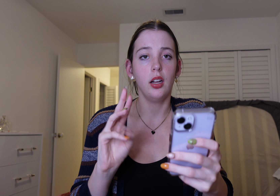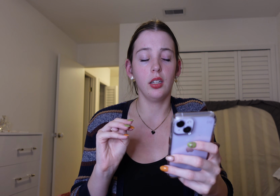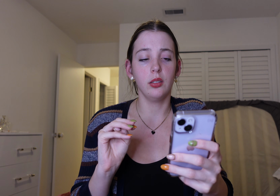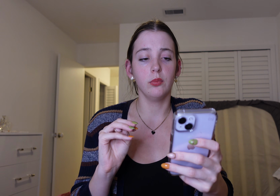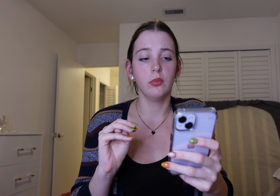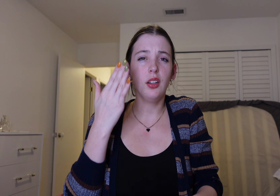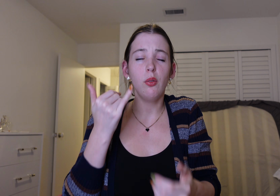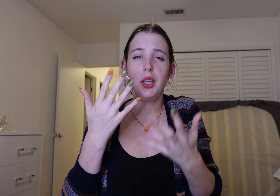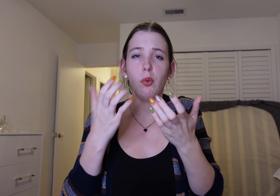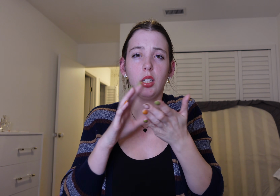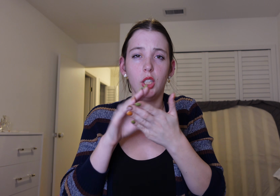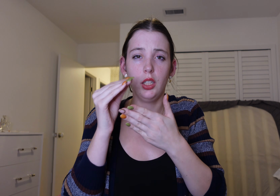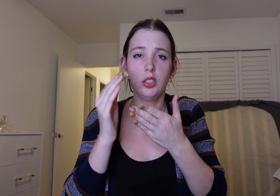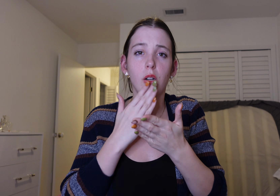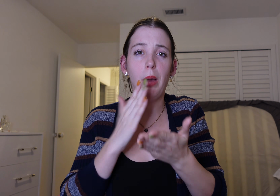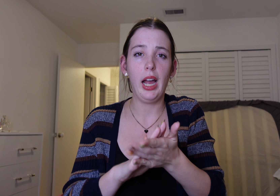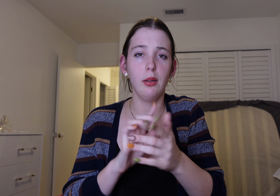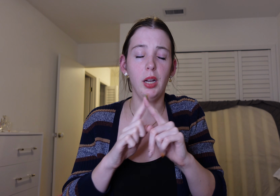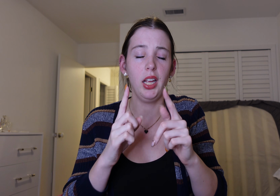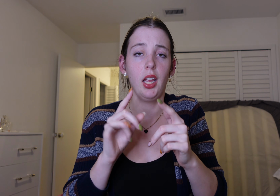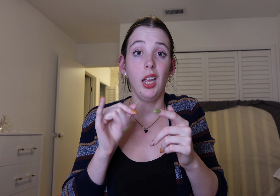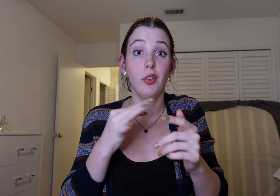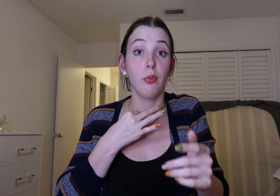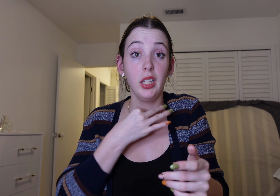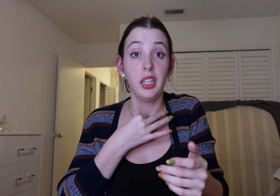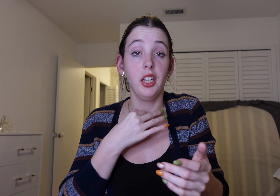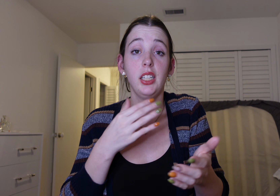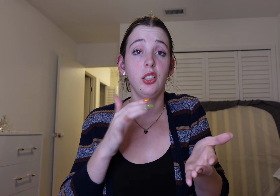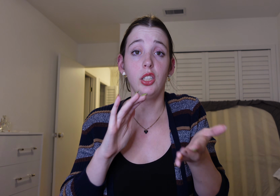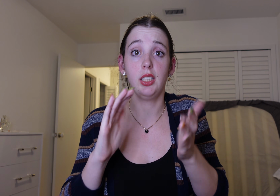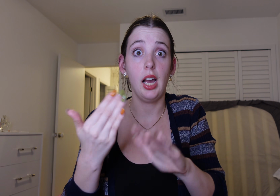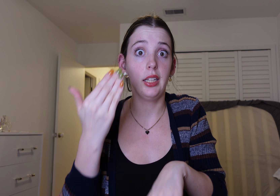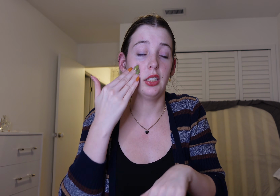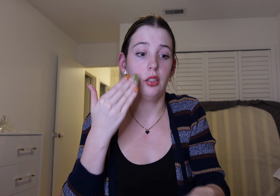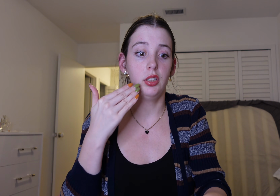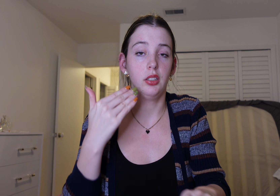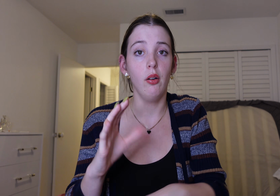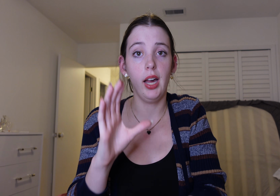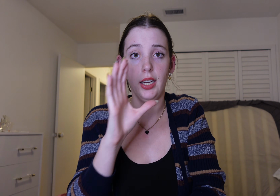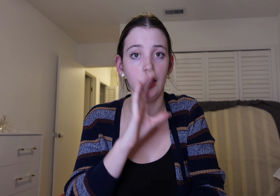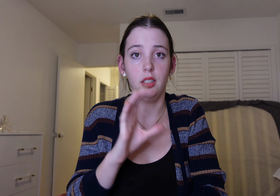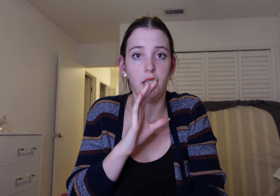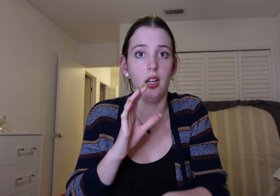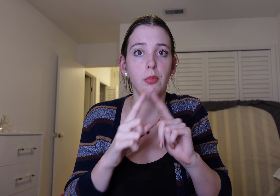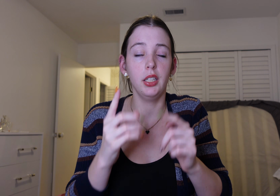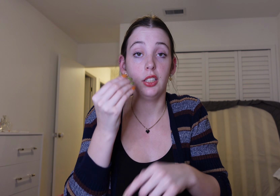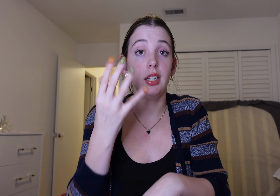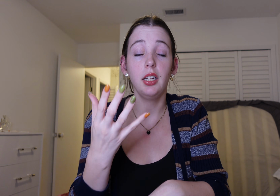um, I don't know why you want to learn so bad, but If you're really curious and you're just dying to know, just go ahead and look it up but just letting